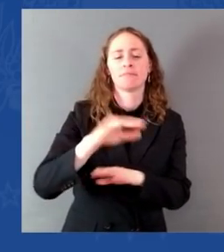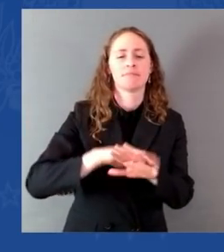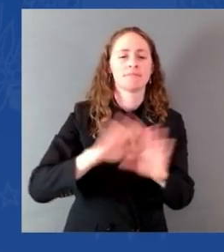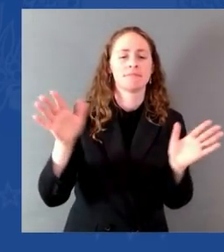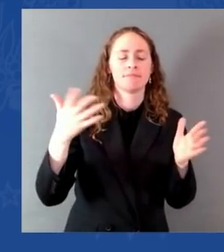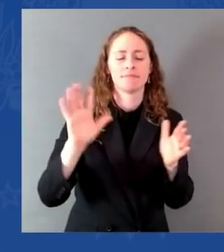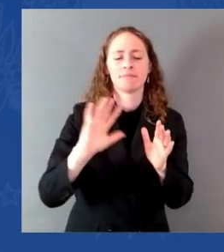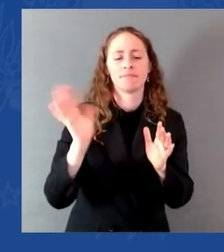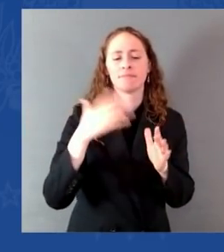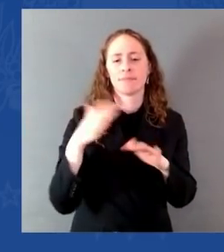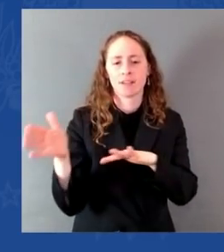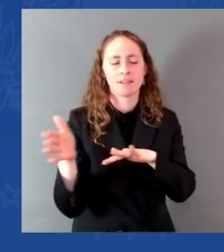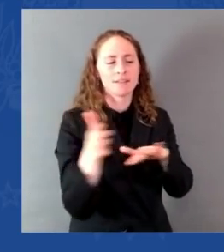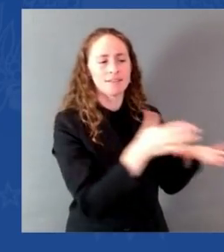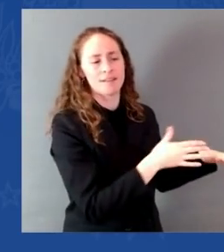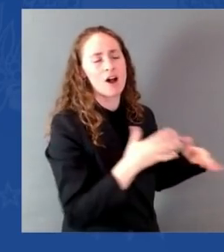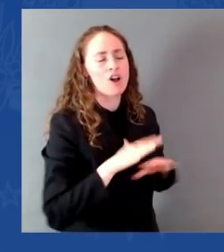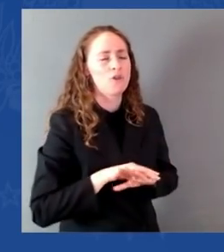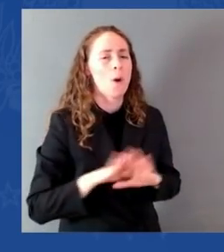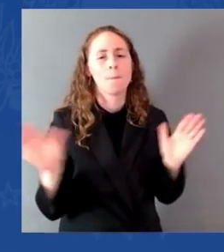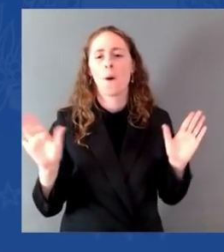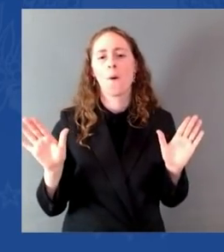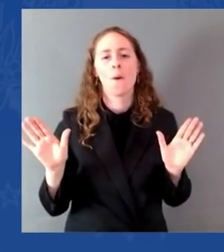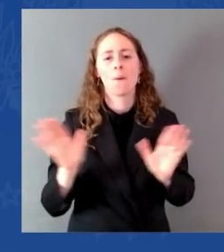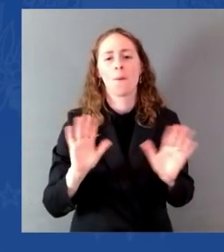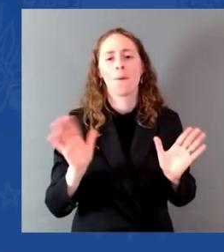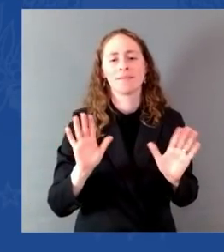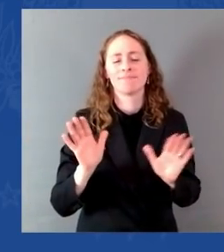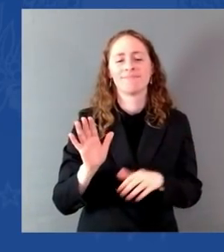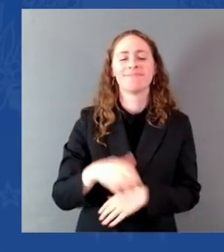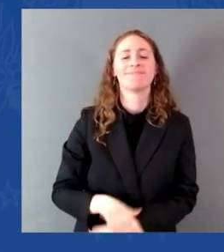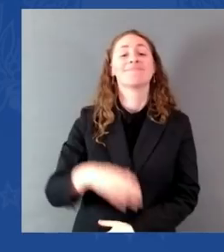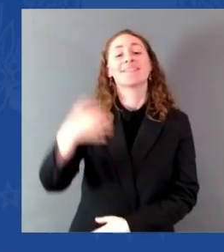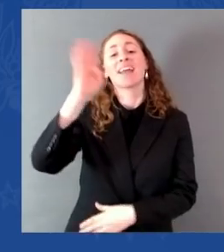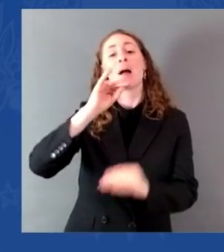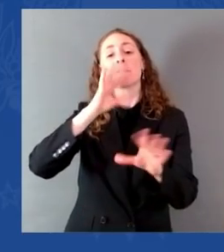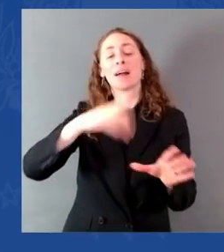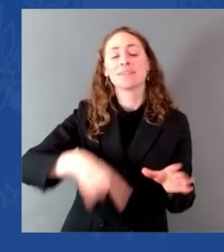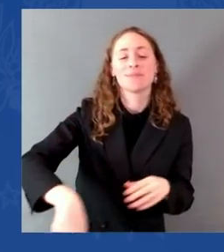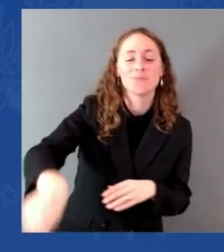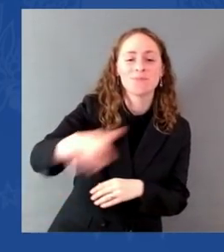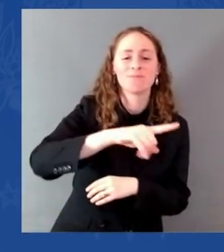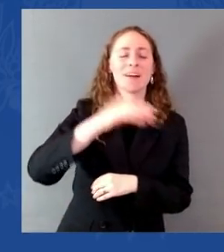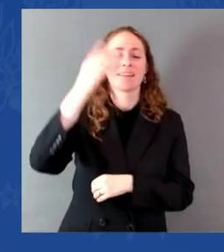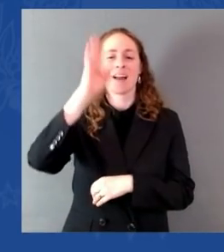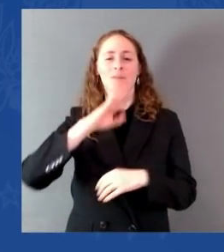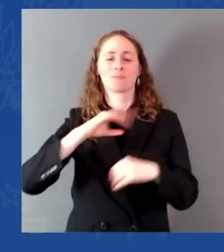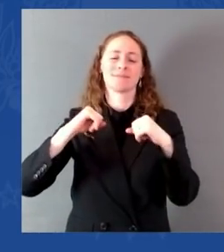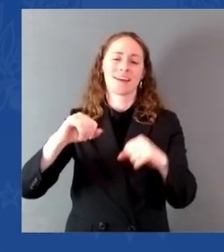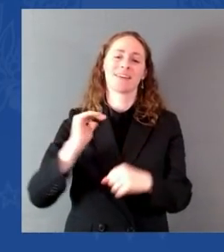God bless you all. And may God protect our troops. Thank you for your patience. I appreciate it.